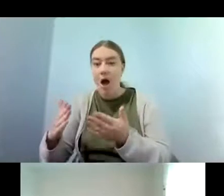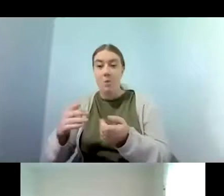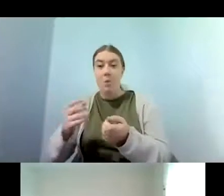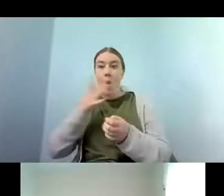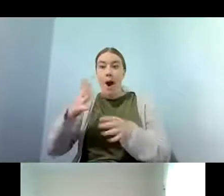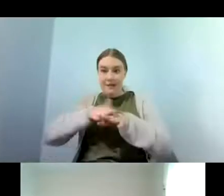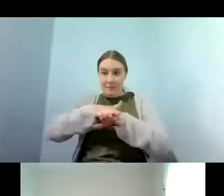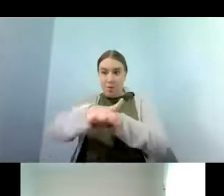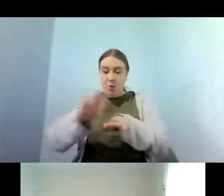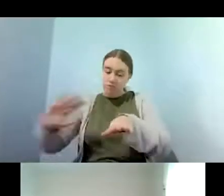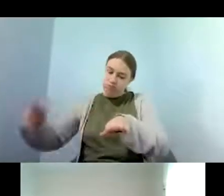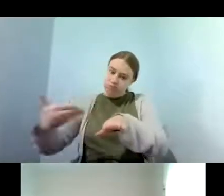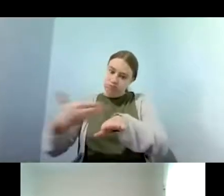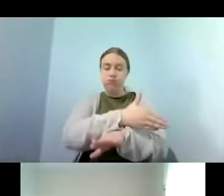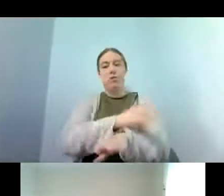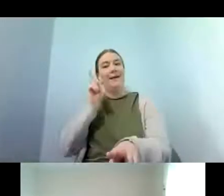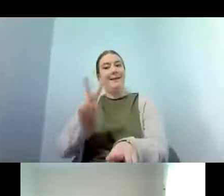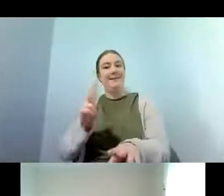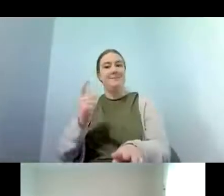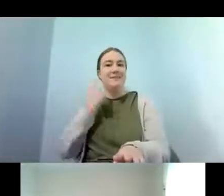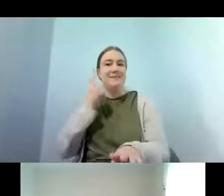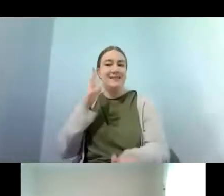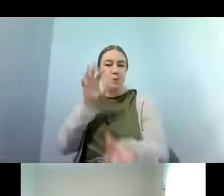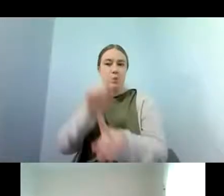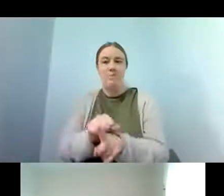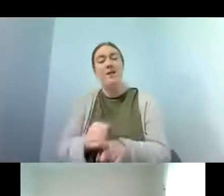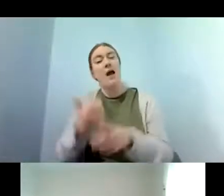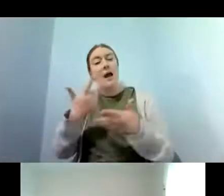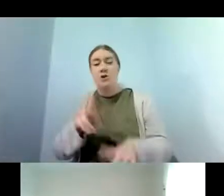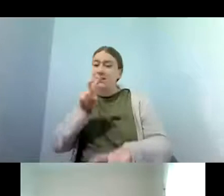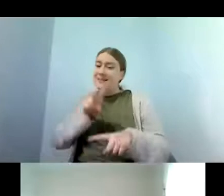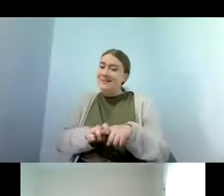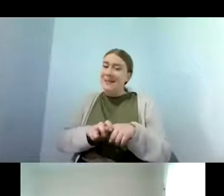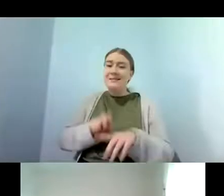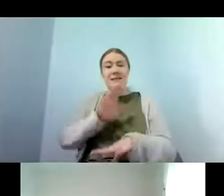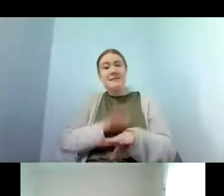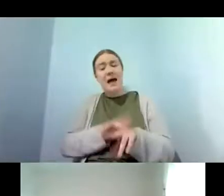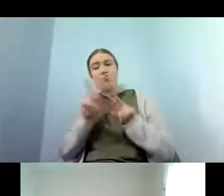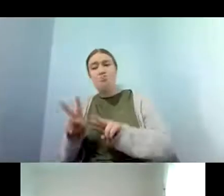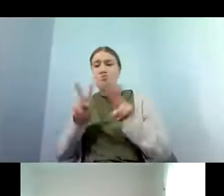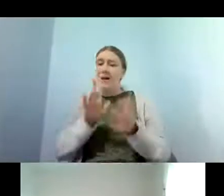beautiful time it's a beautiful spot to just uh while away the time and enjoy being in nature